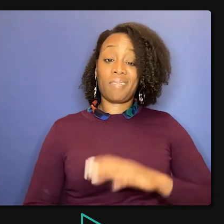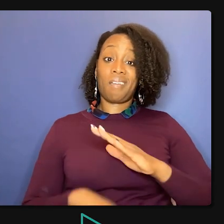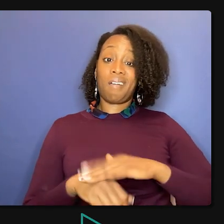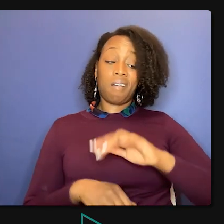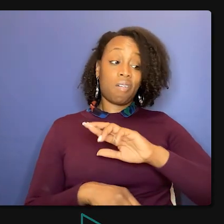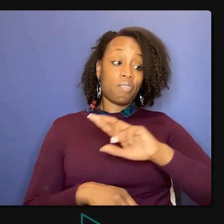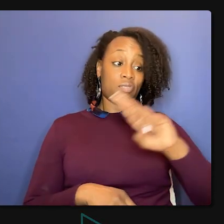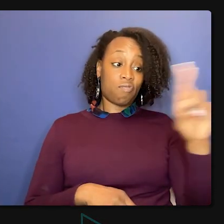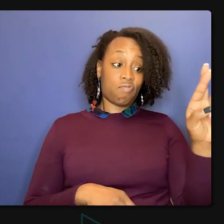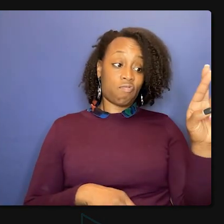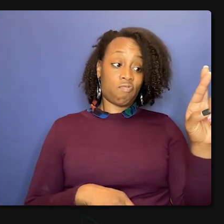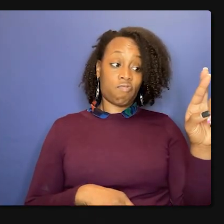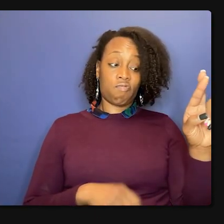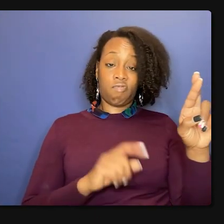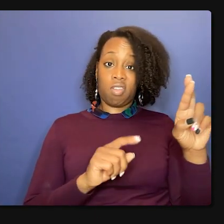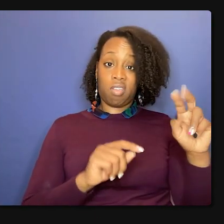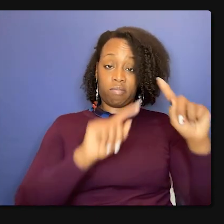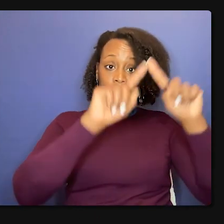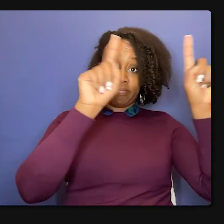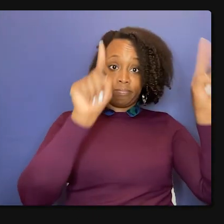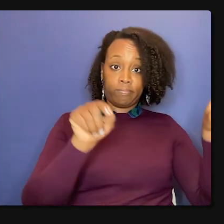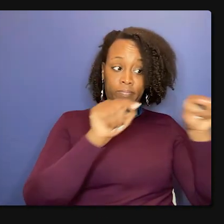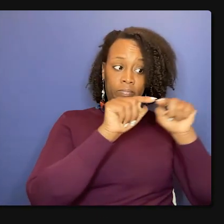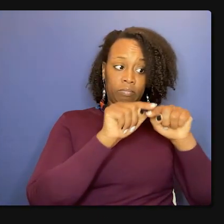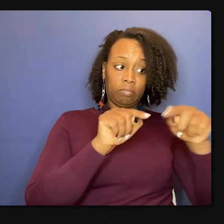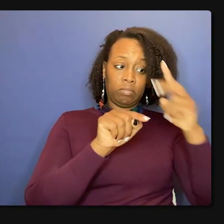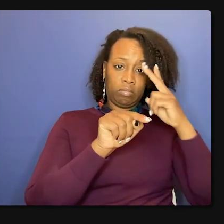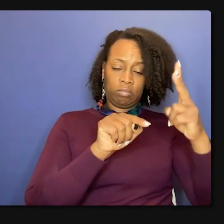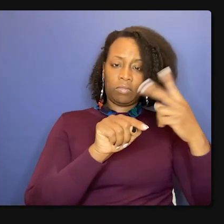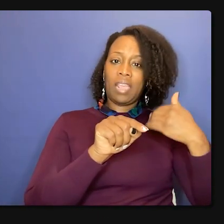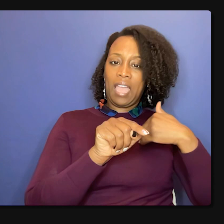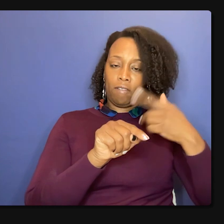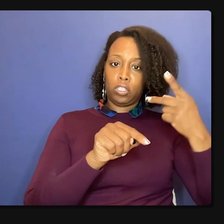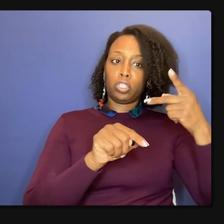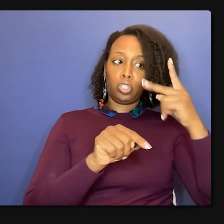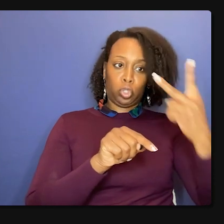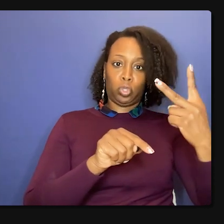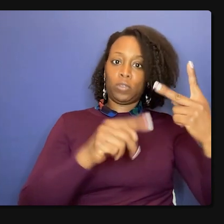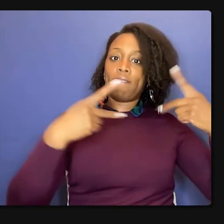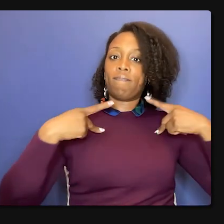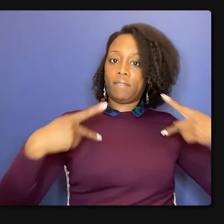On the right, you can see that I also have two physical controllers